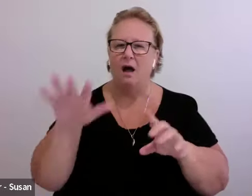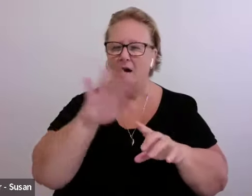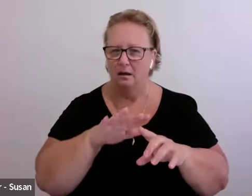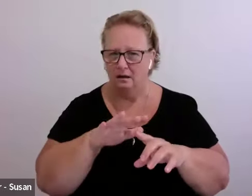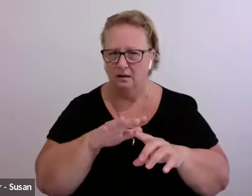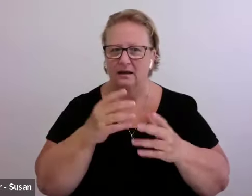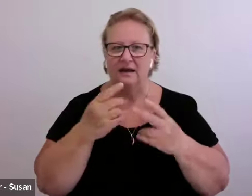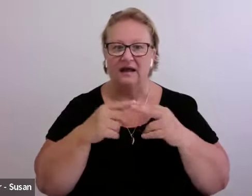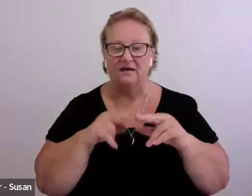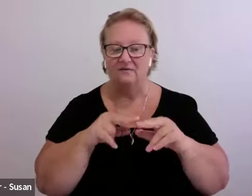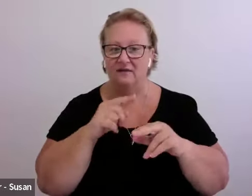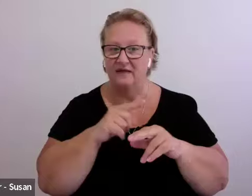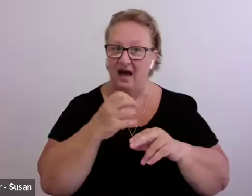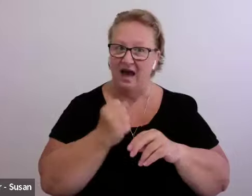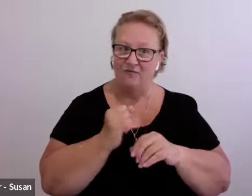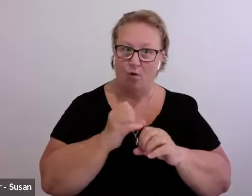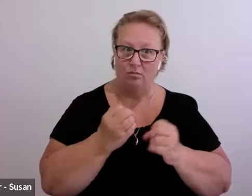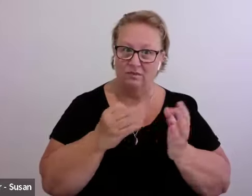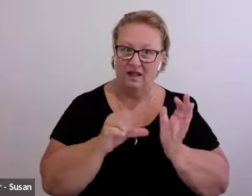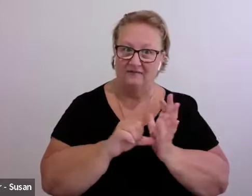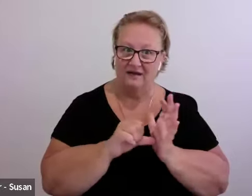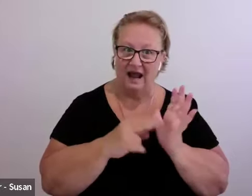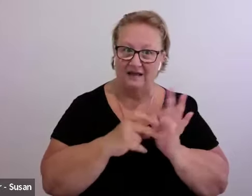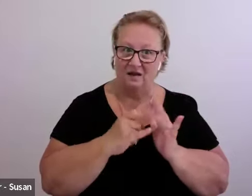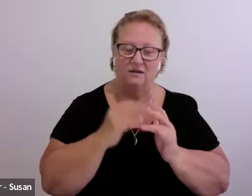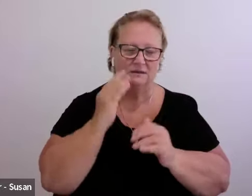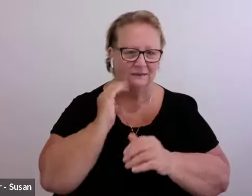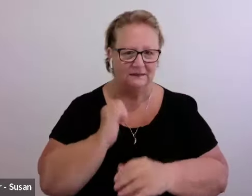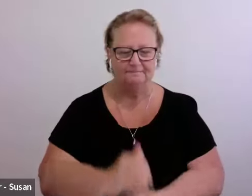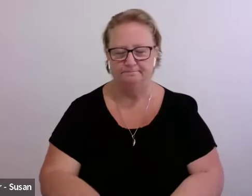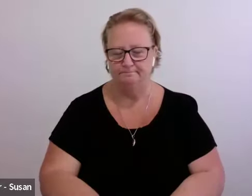This is about the